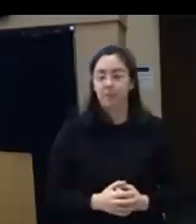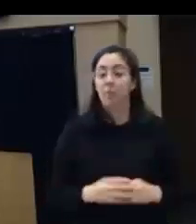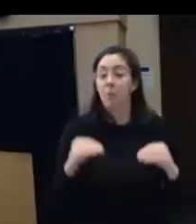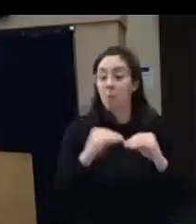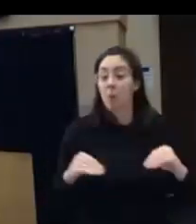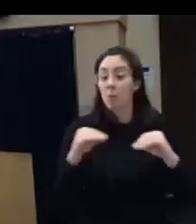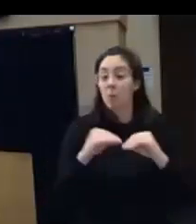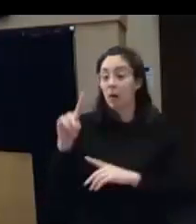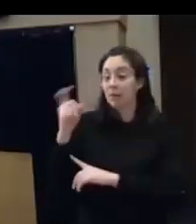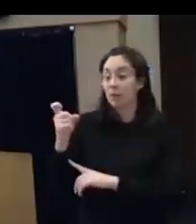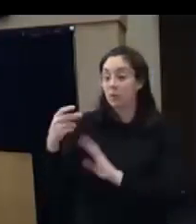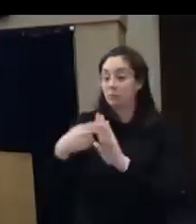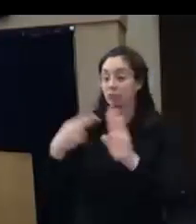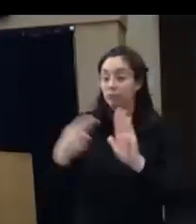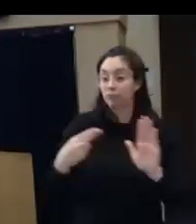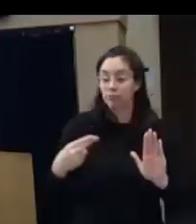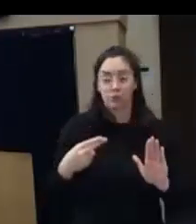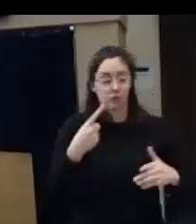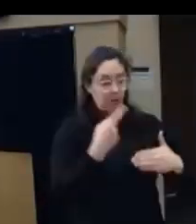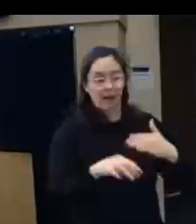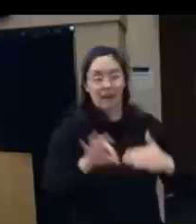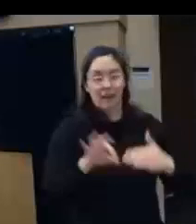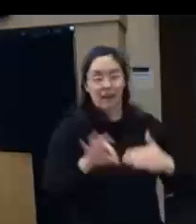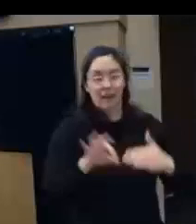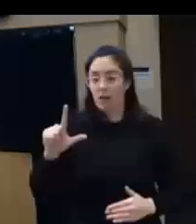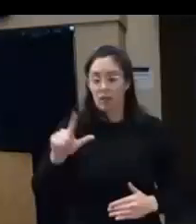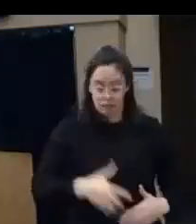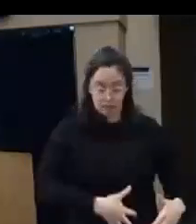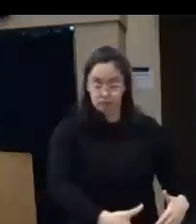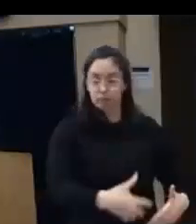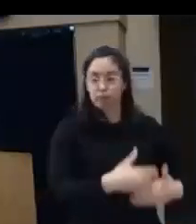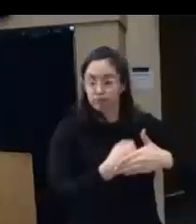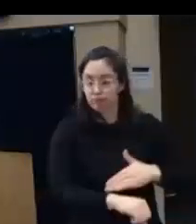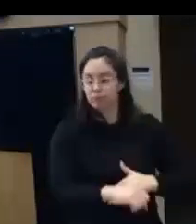more diagnosis are being made in the fetal set fetal settings so when they get um fetal Echo